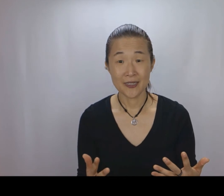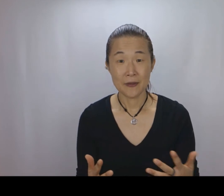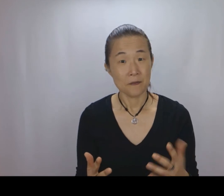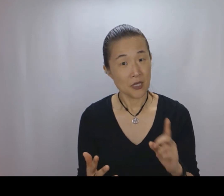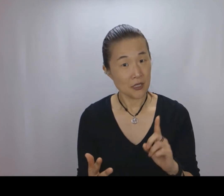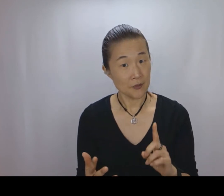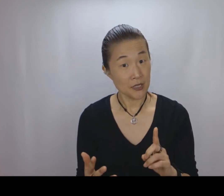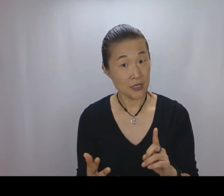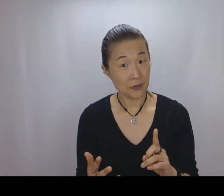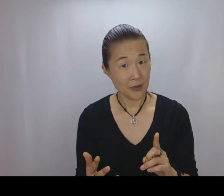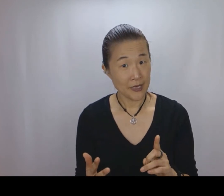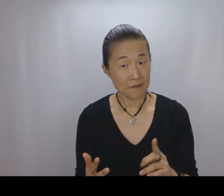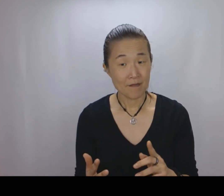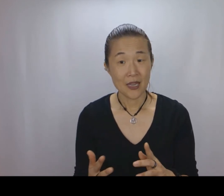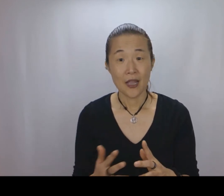That doesn't mean stop coming!